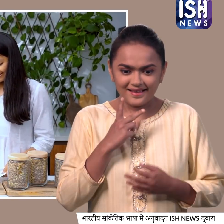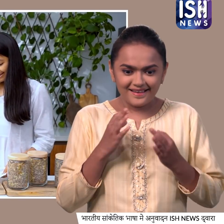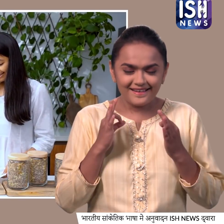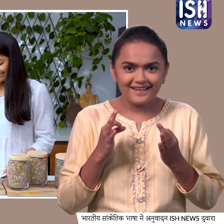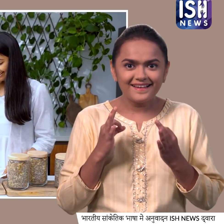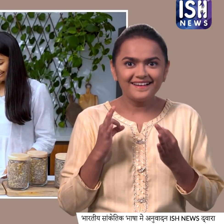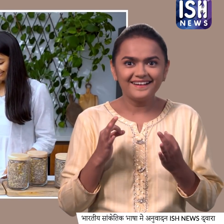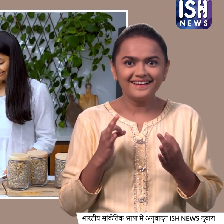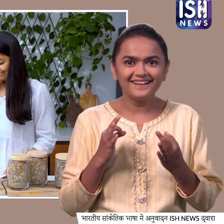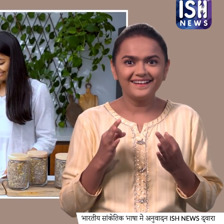Wow!